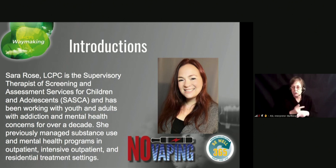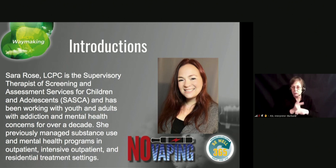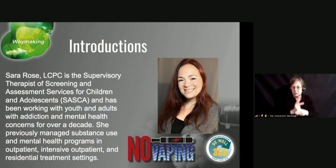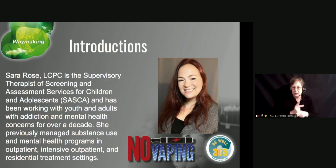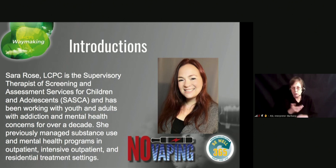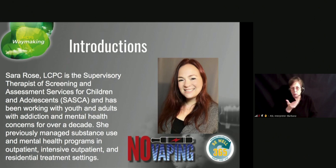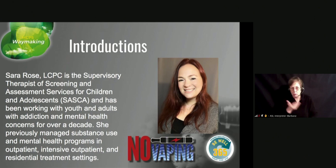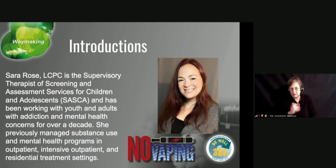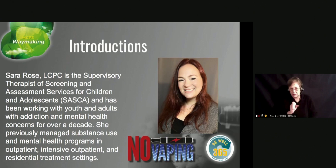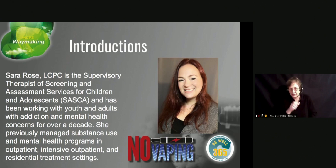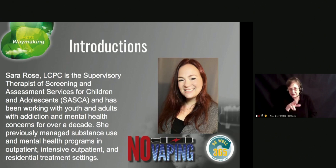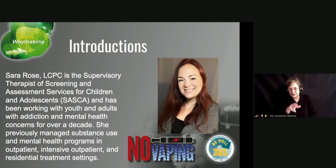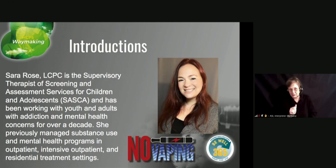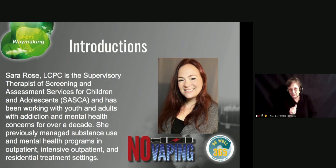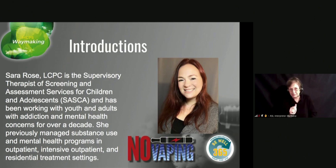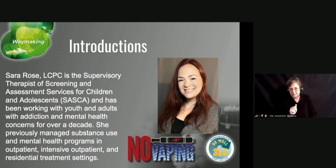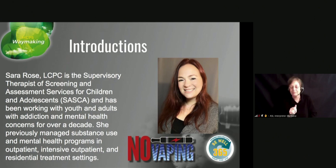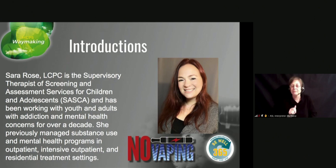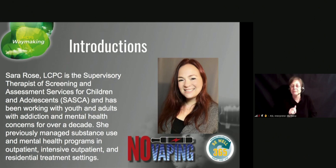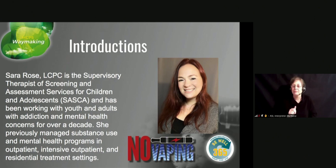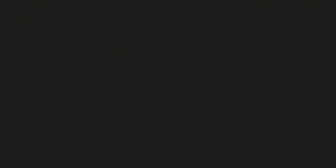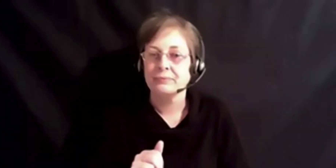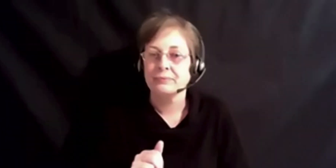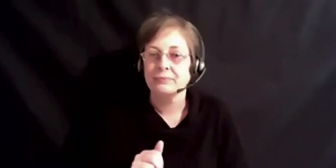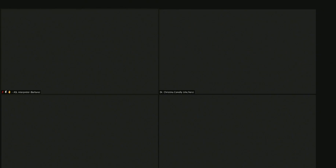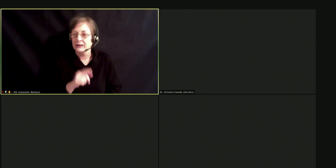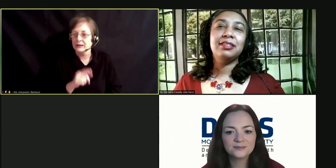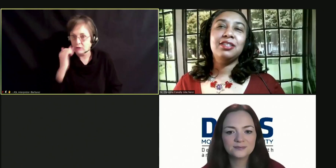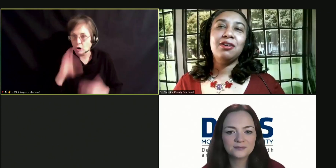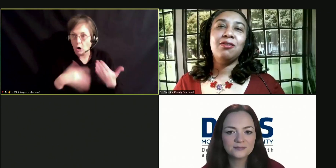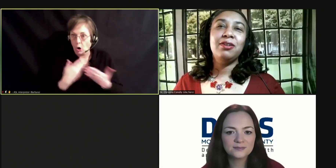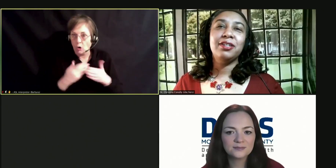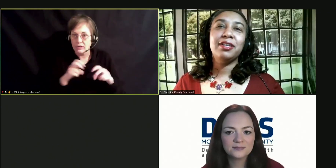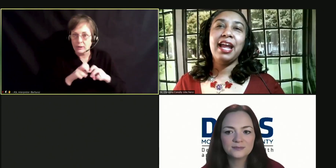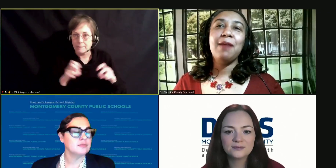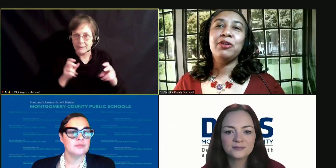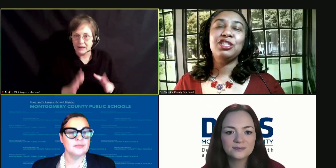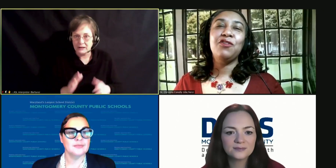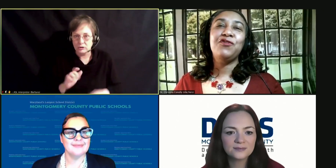NOW IF ALL OUR PANELISTS WILL TURN ON THEIR CAMERAS.